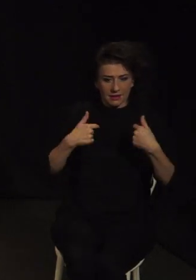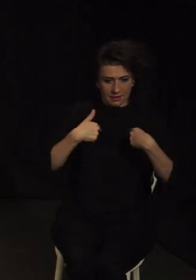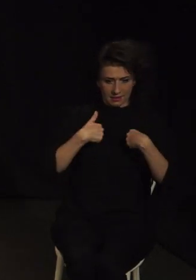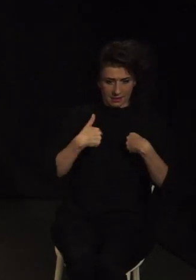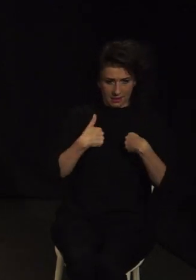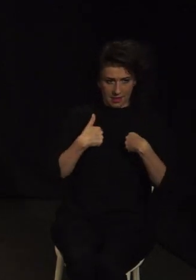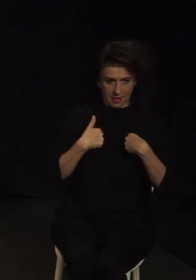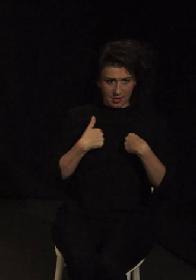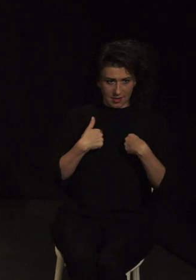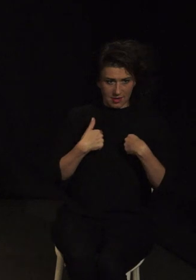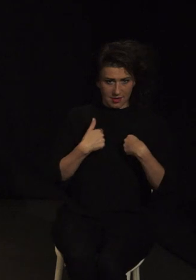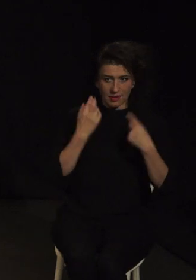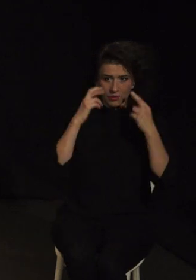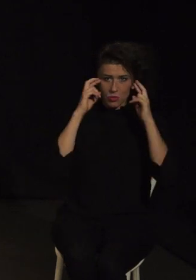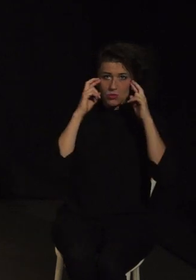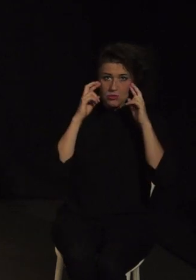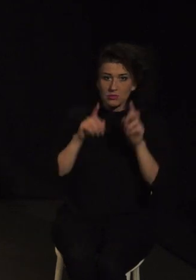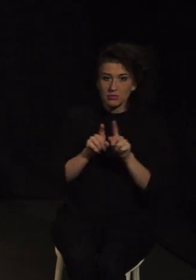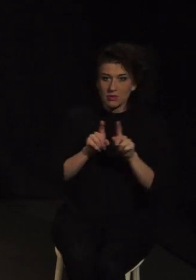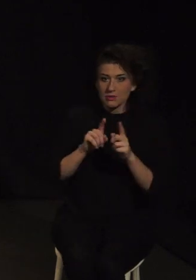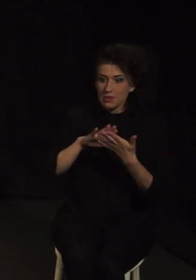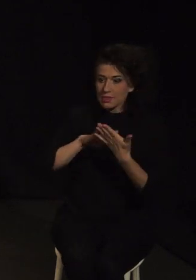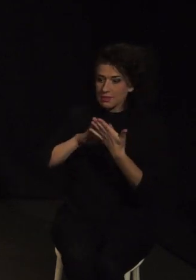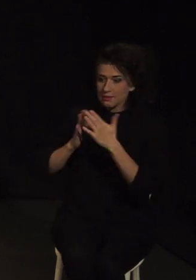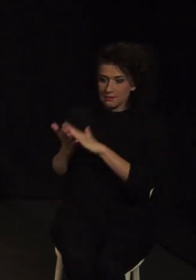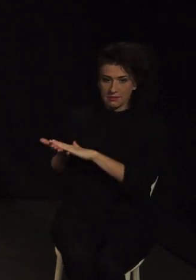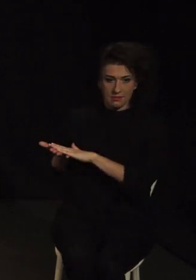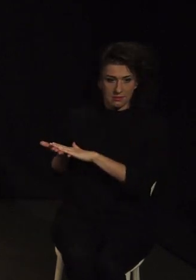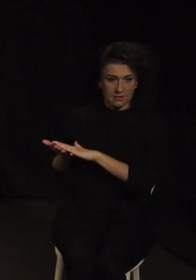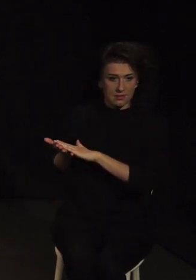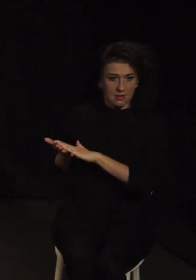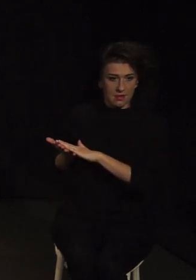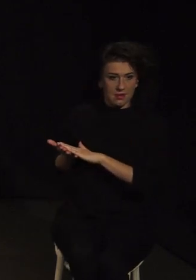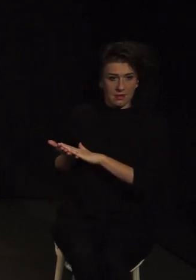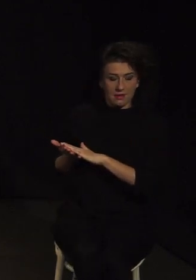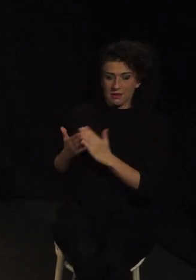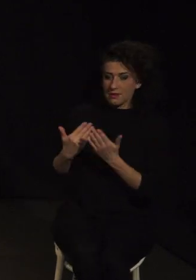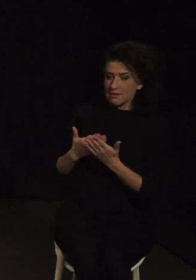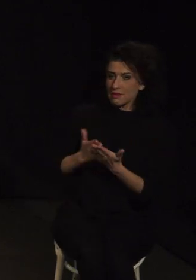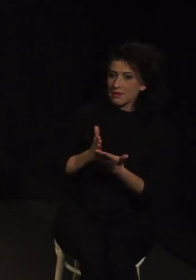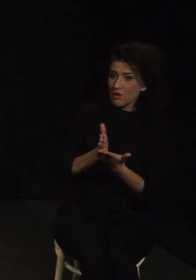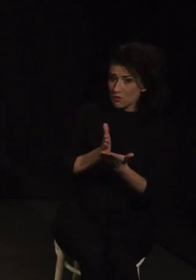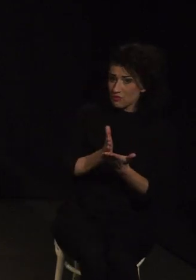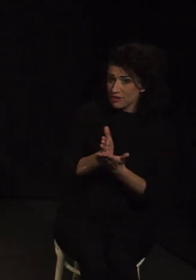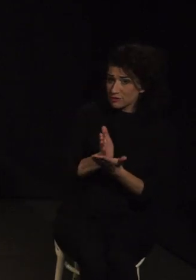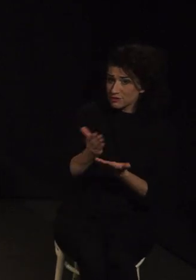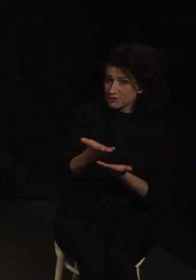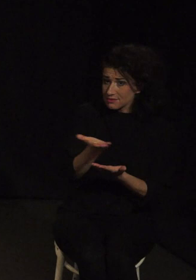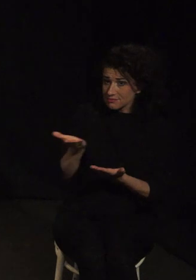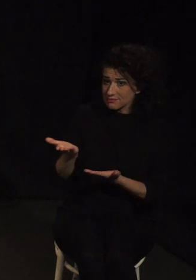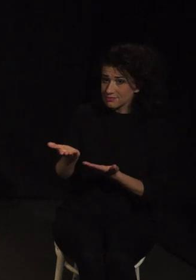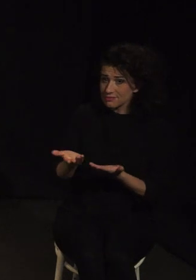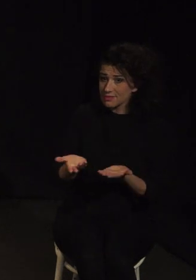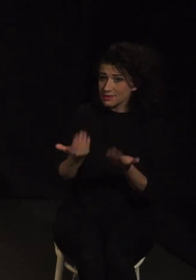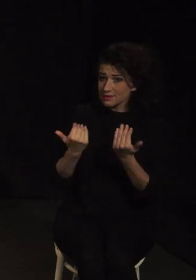who will understand it as I do. Please, believe me that you give me great joy